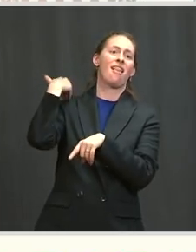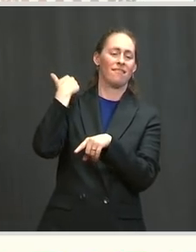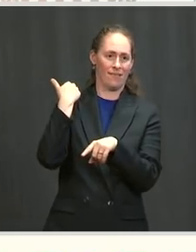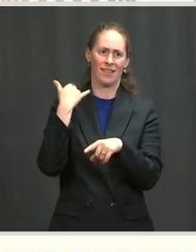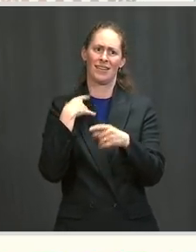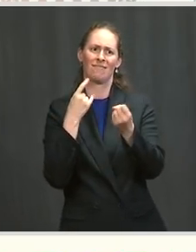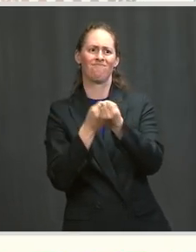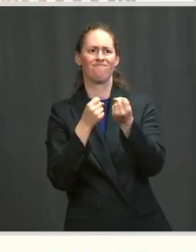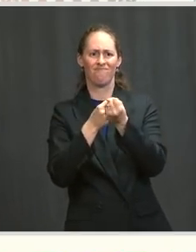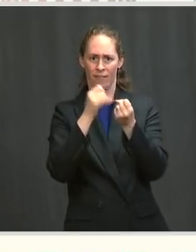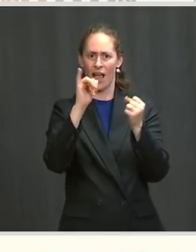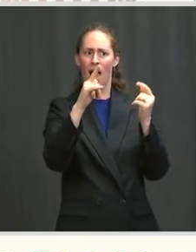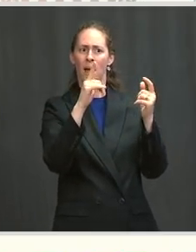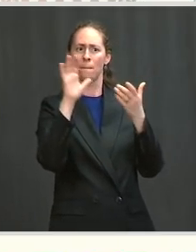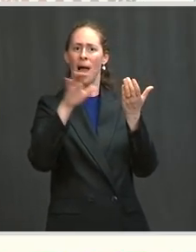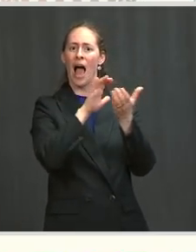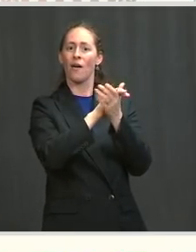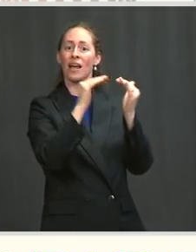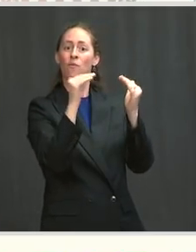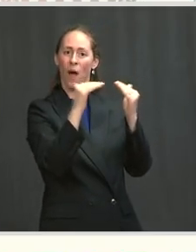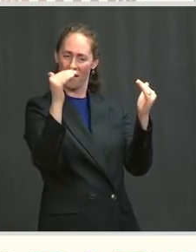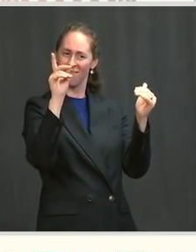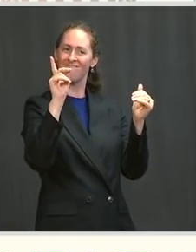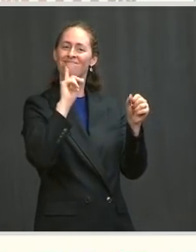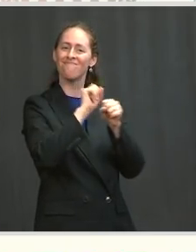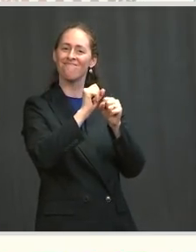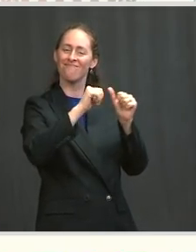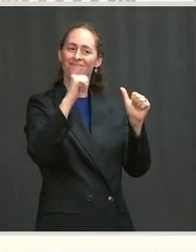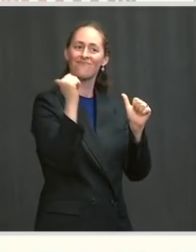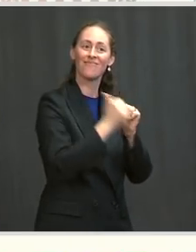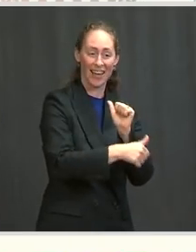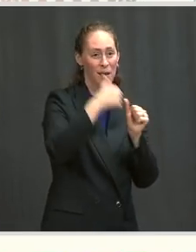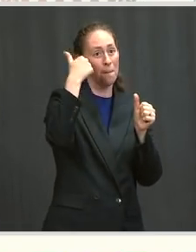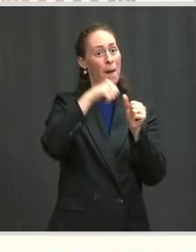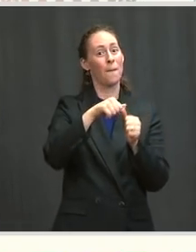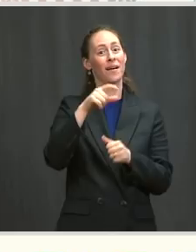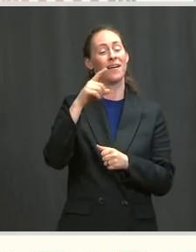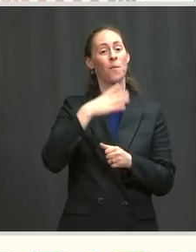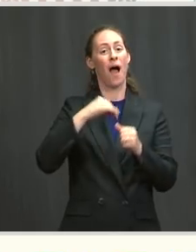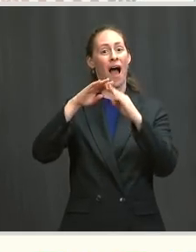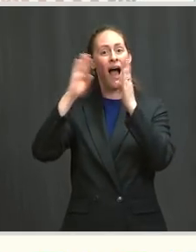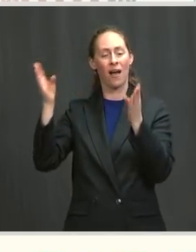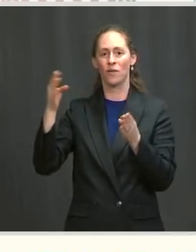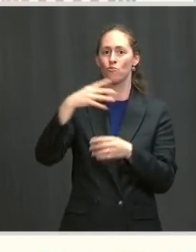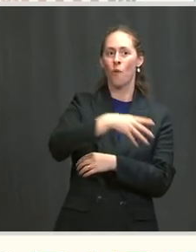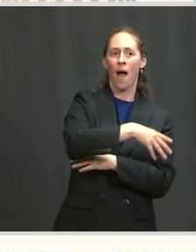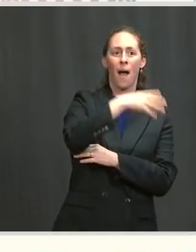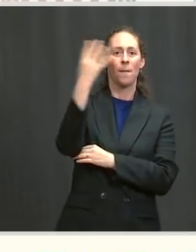Shortly thereafter, I went to New York to celebrate with my friend Evan Wolfson and a team from --